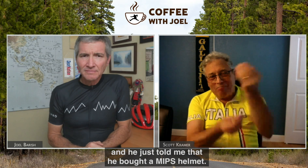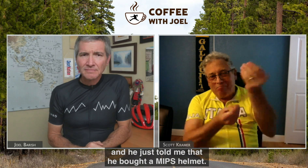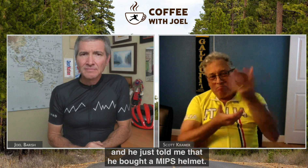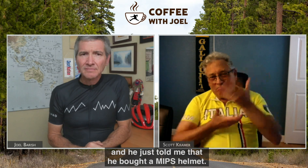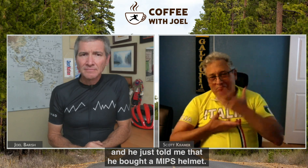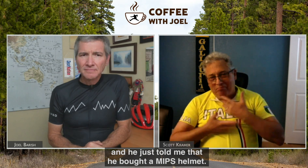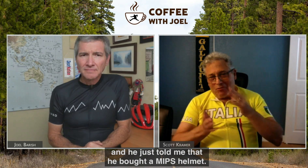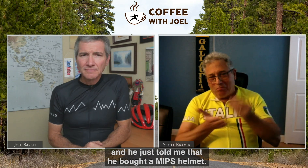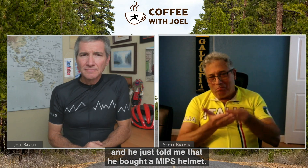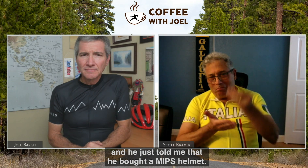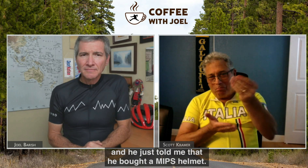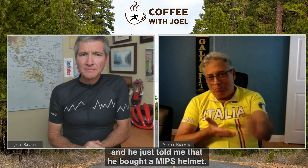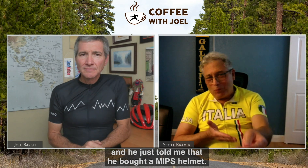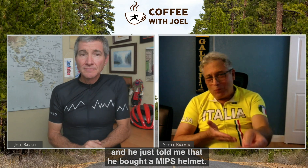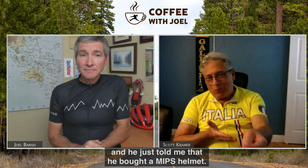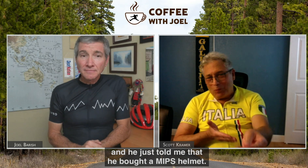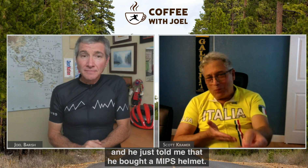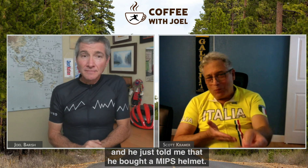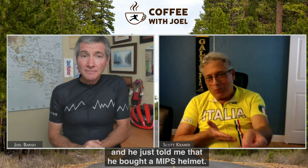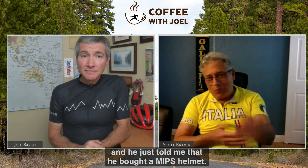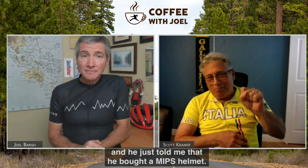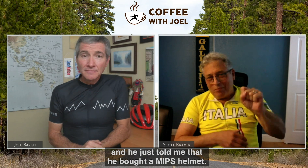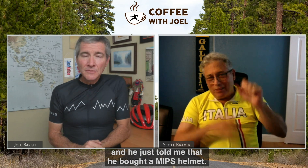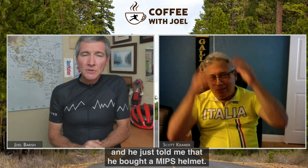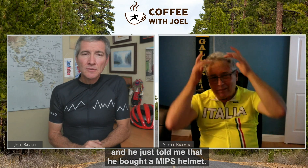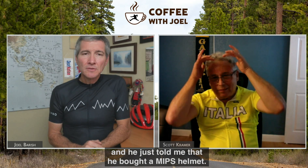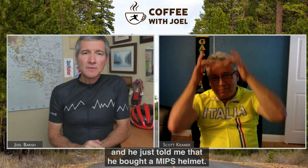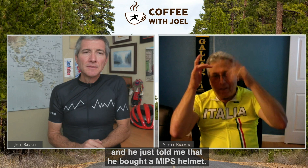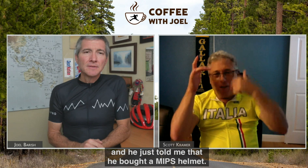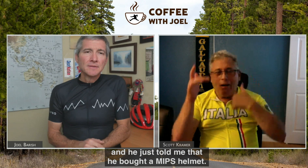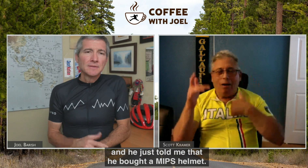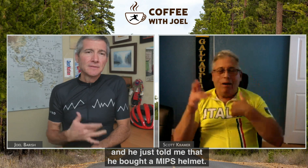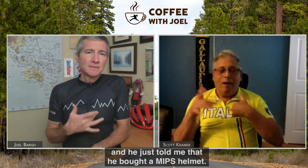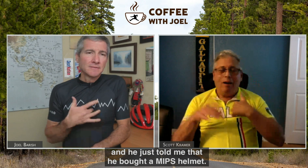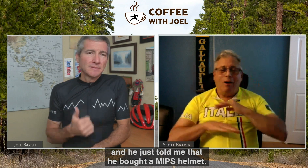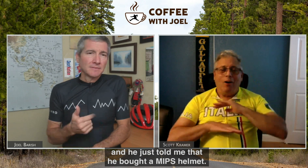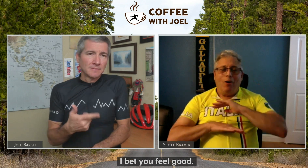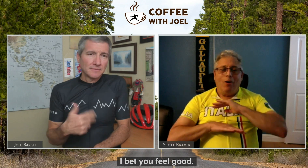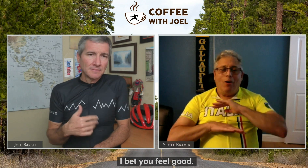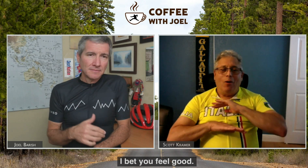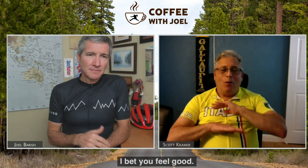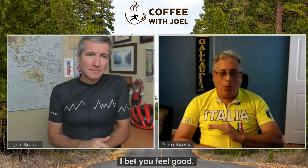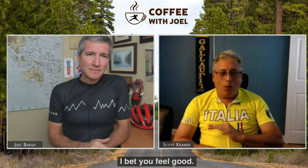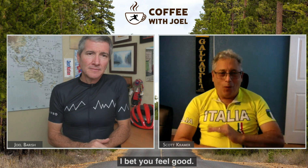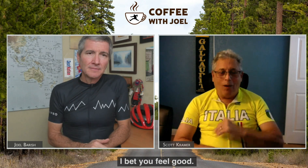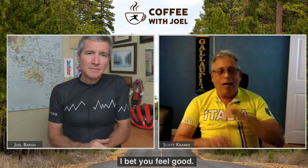and he just told me that he bought a MIPS helmet. I bet you feel good.